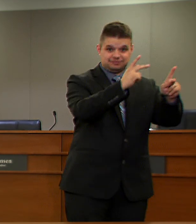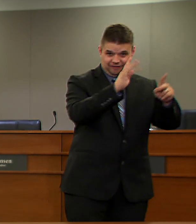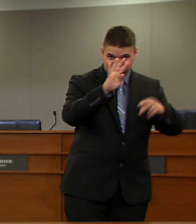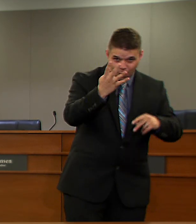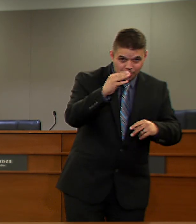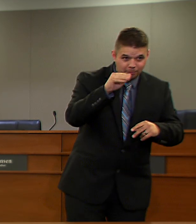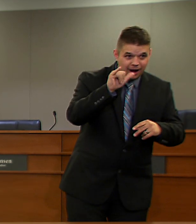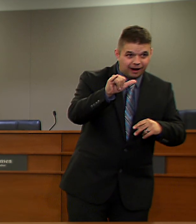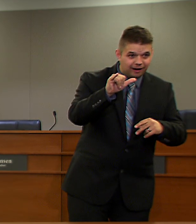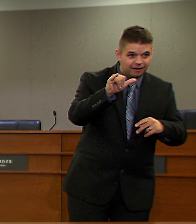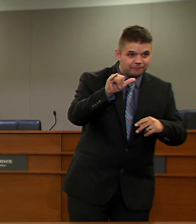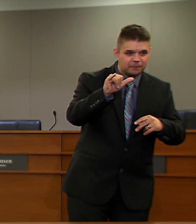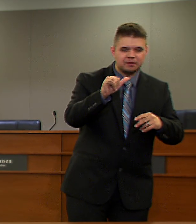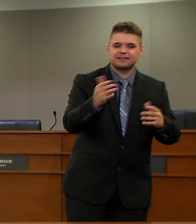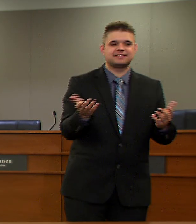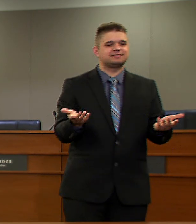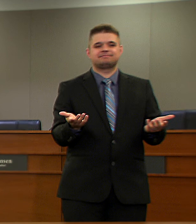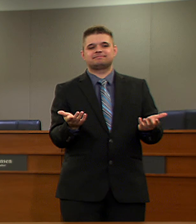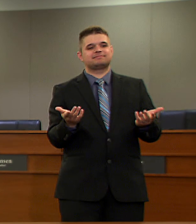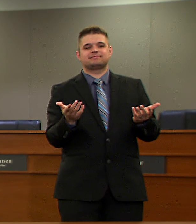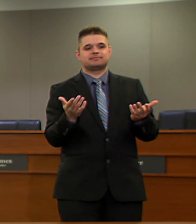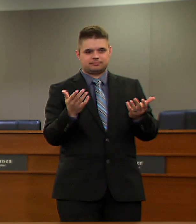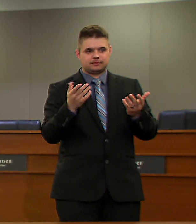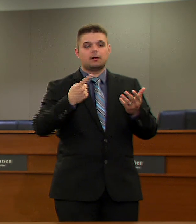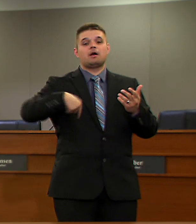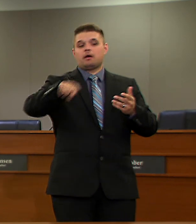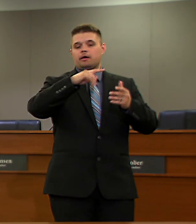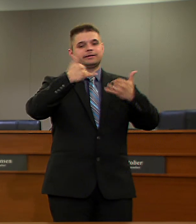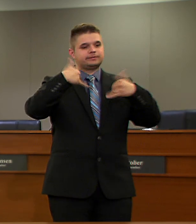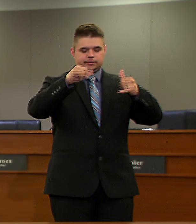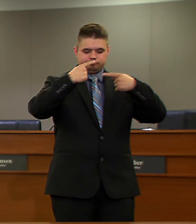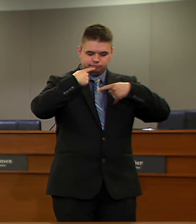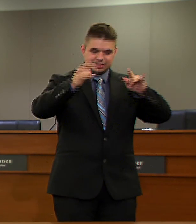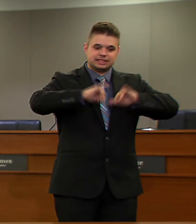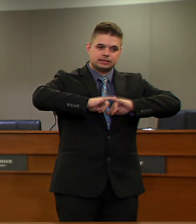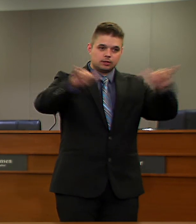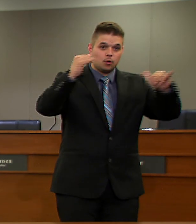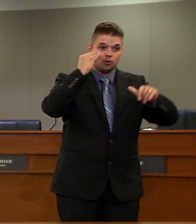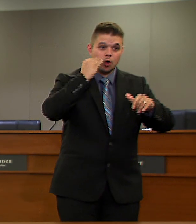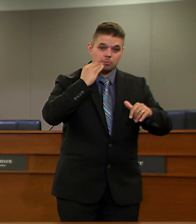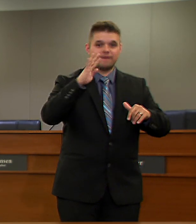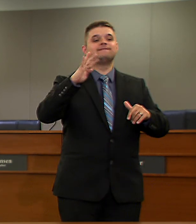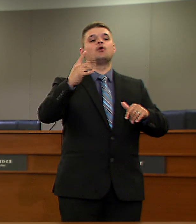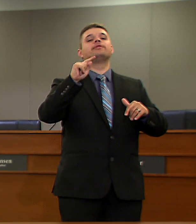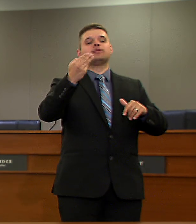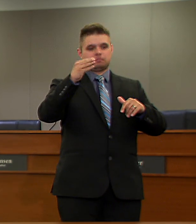of his stay home order, he did say that any plans to reopen the